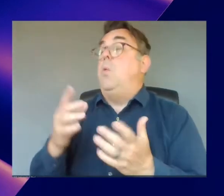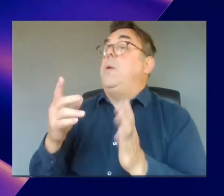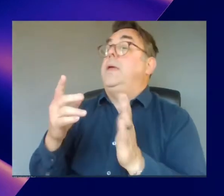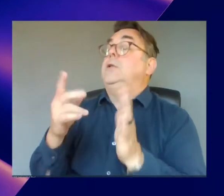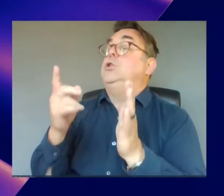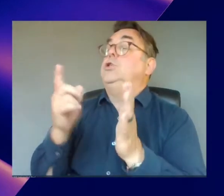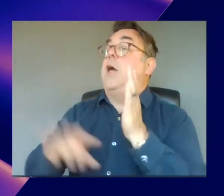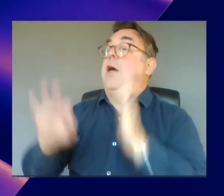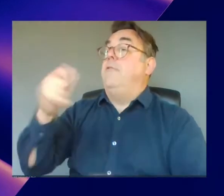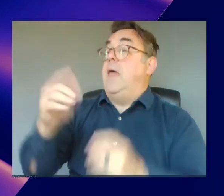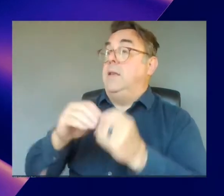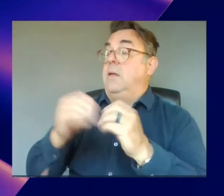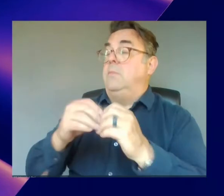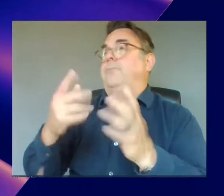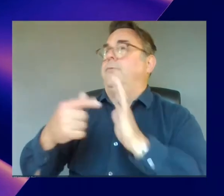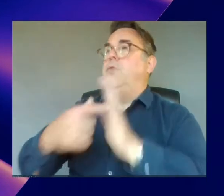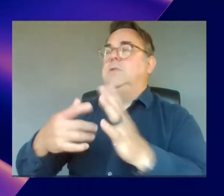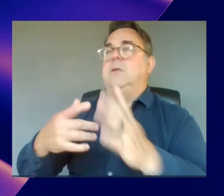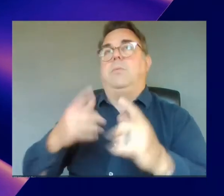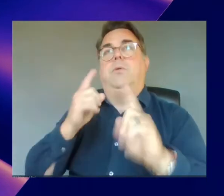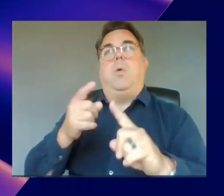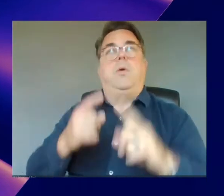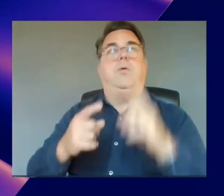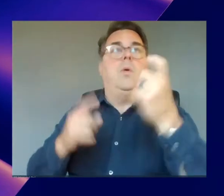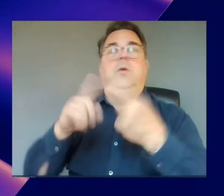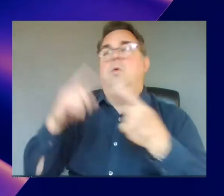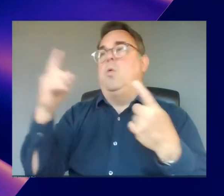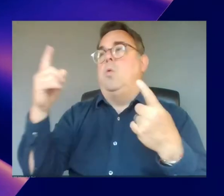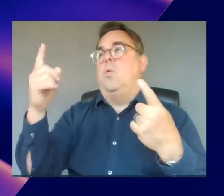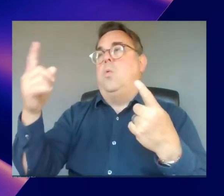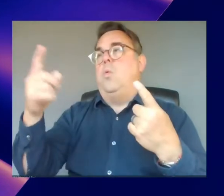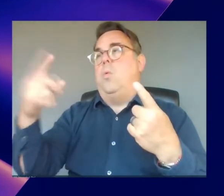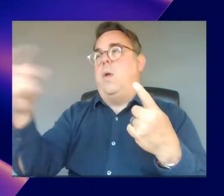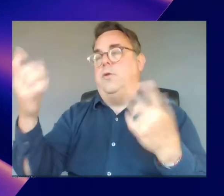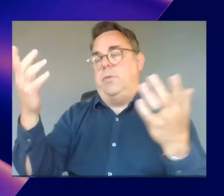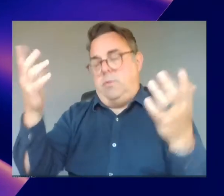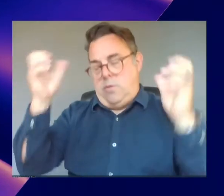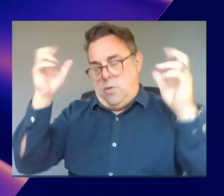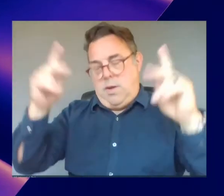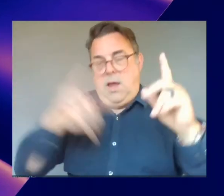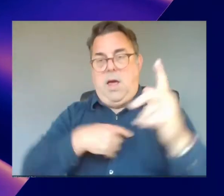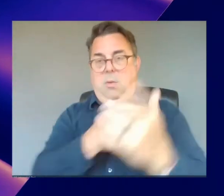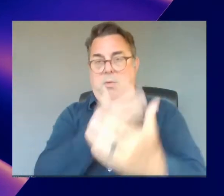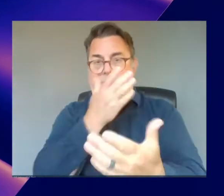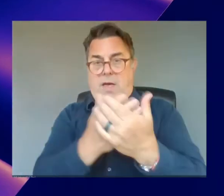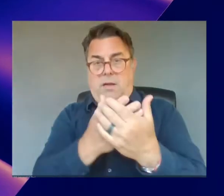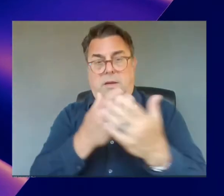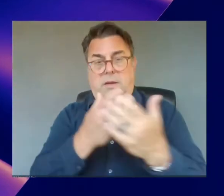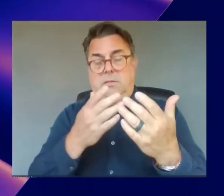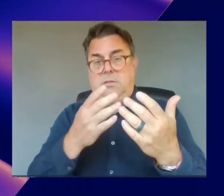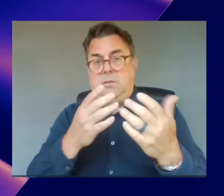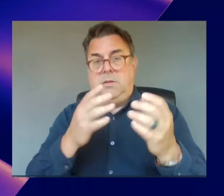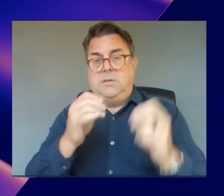between one and 100 and you might say, "Okay, I'm gonna validate that somebody didn't accidentally type in 1000,"